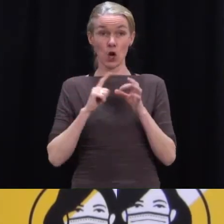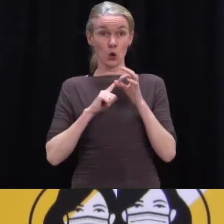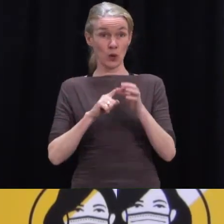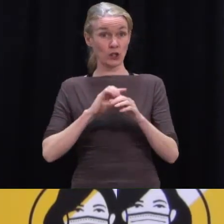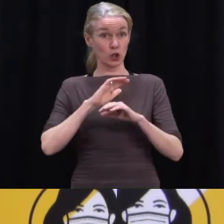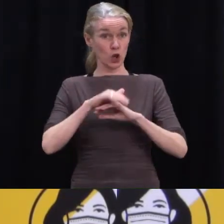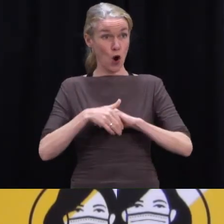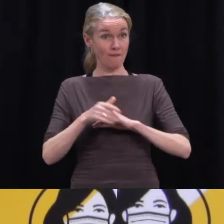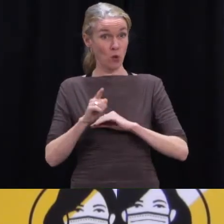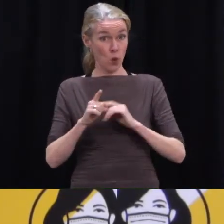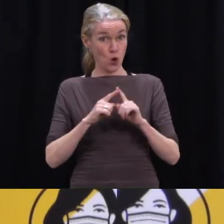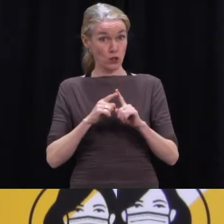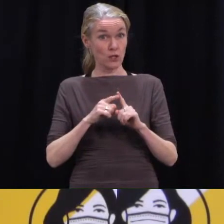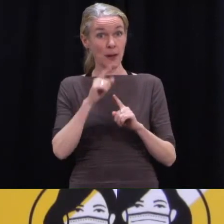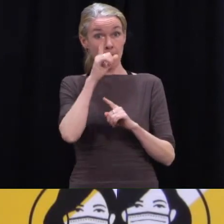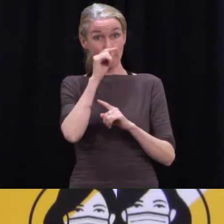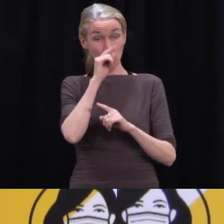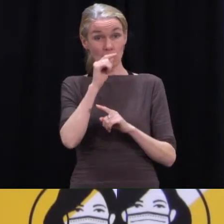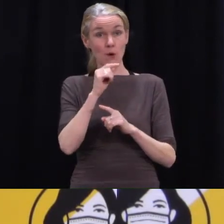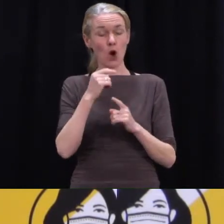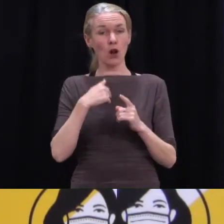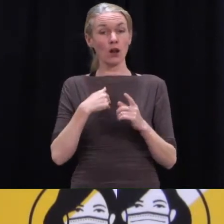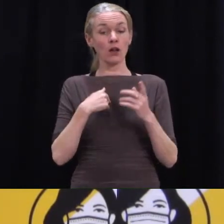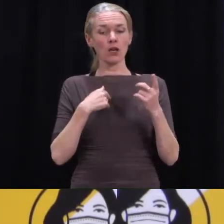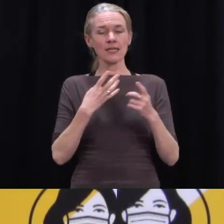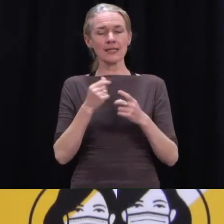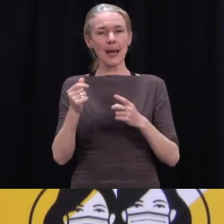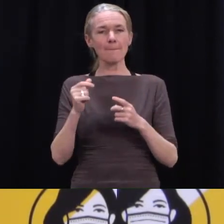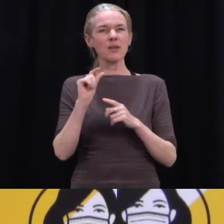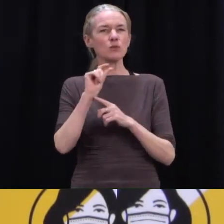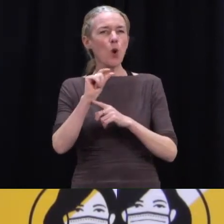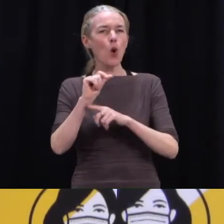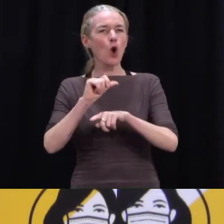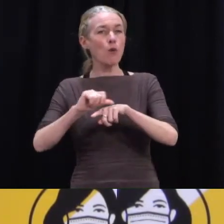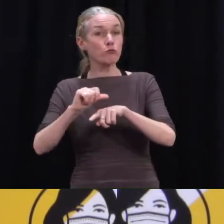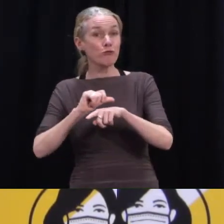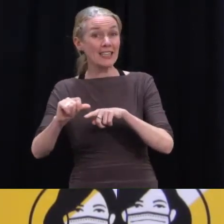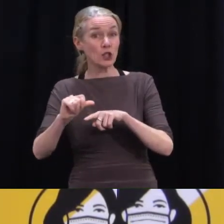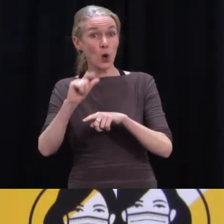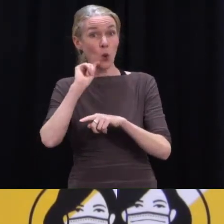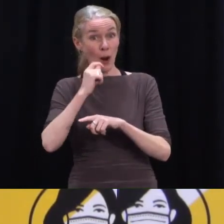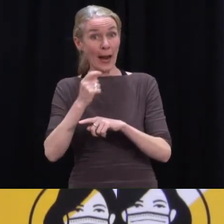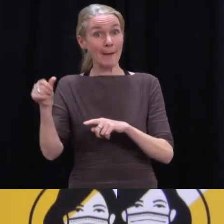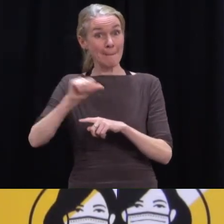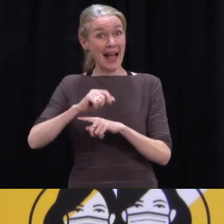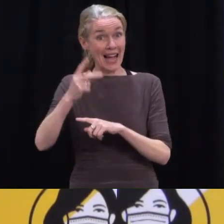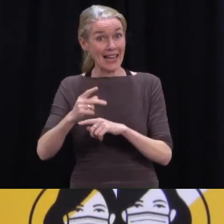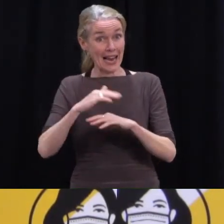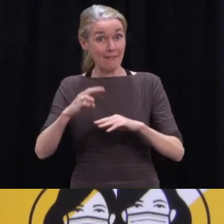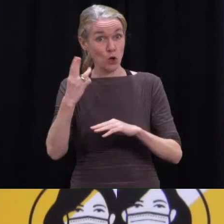to get people to get - advise hospitals to do elective surgeries under level 3 or is